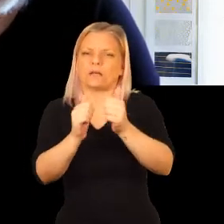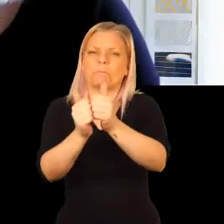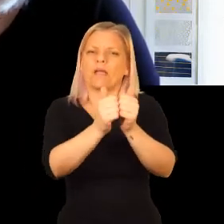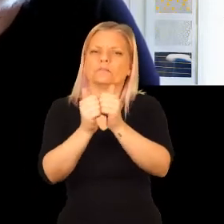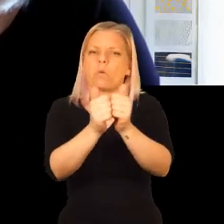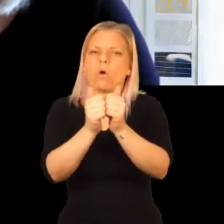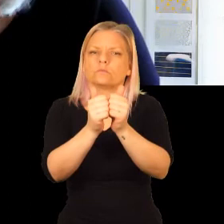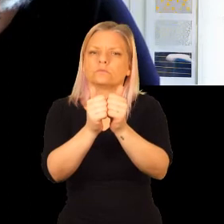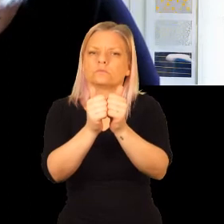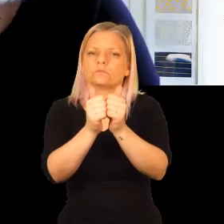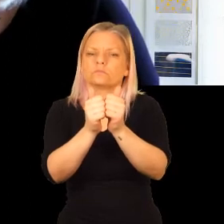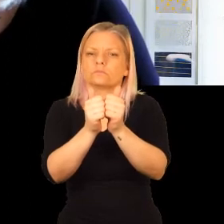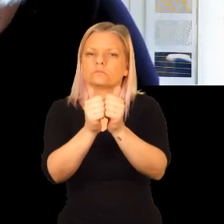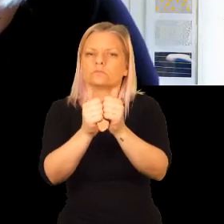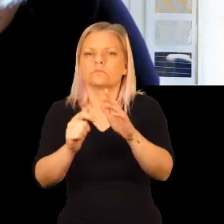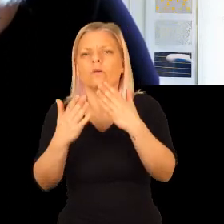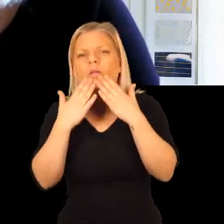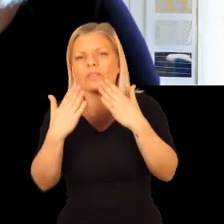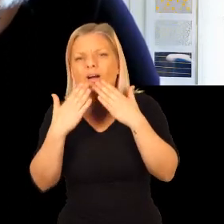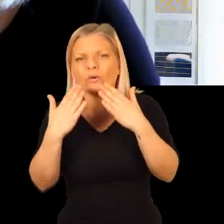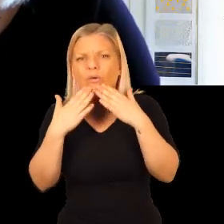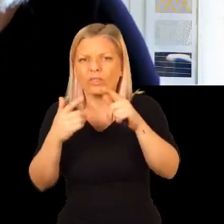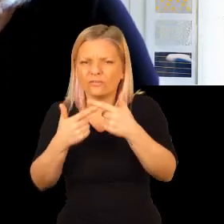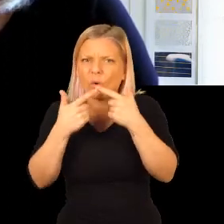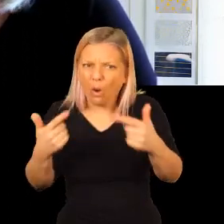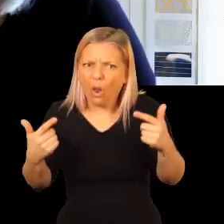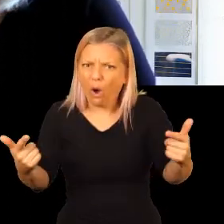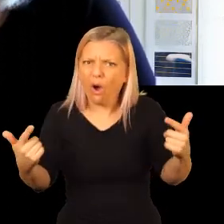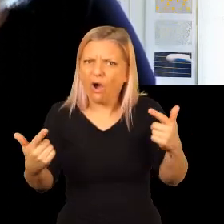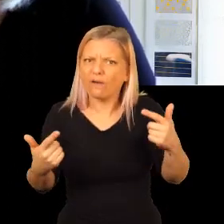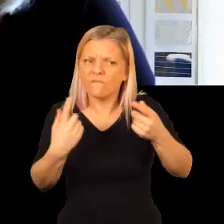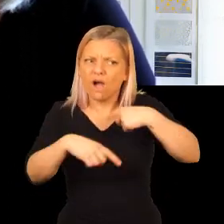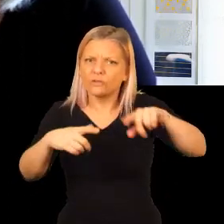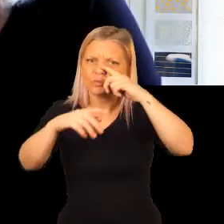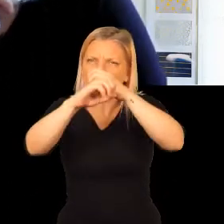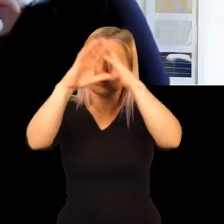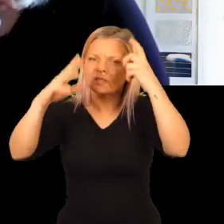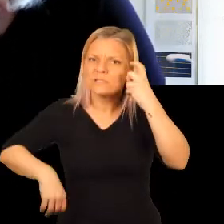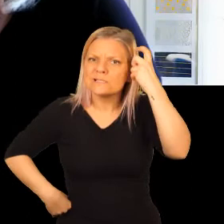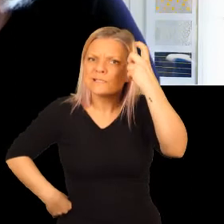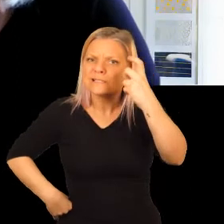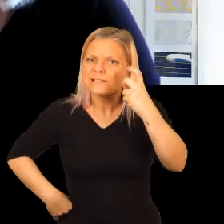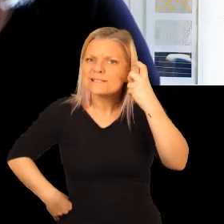to kind of intertwine social justice with peer support well thanks i think that's quite a lot